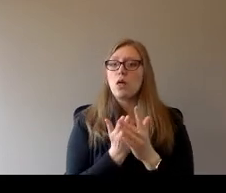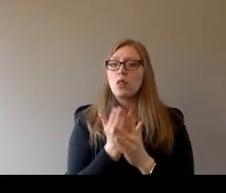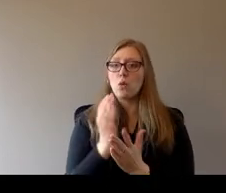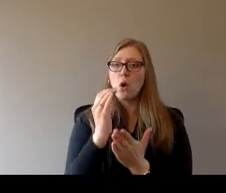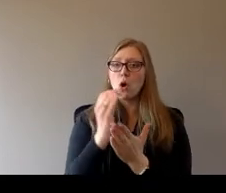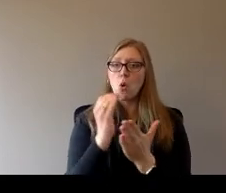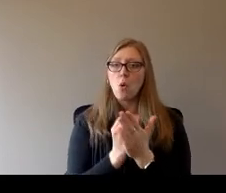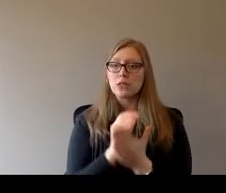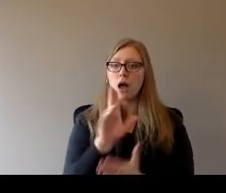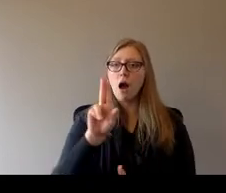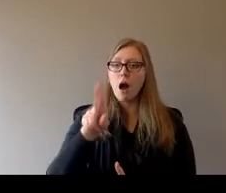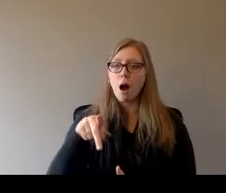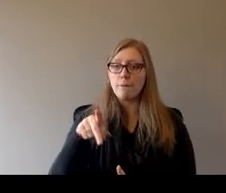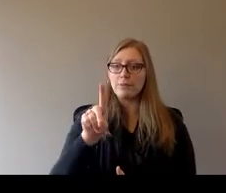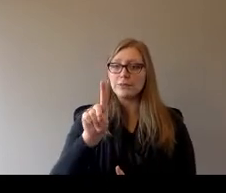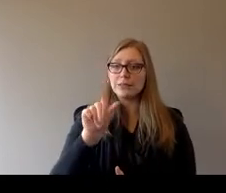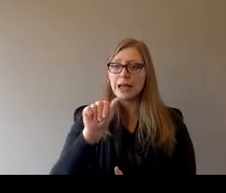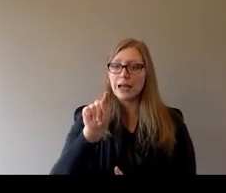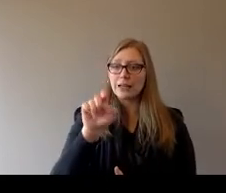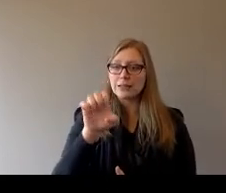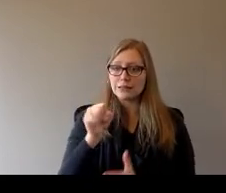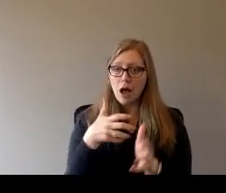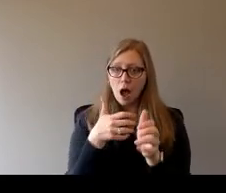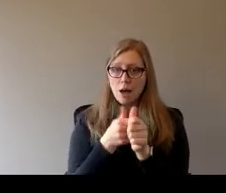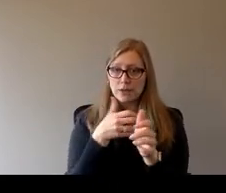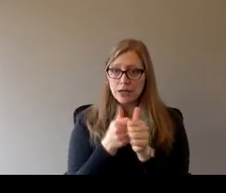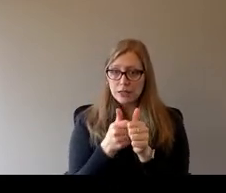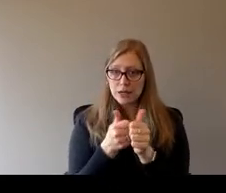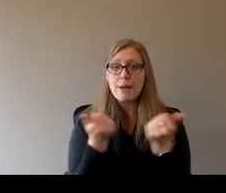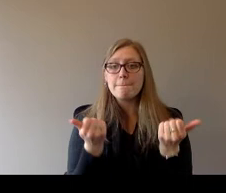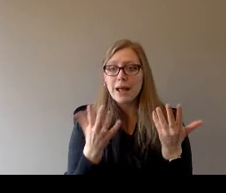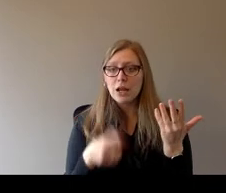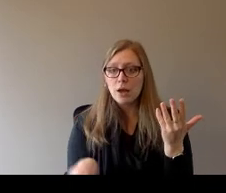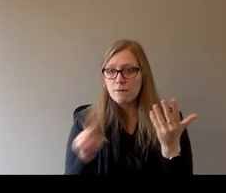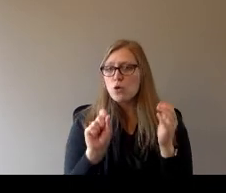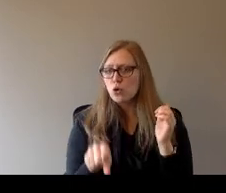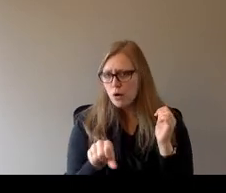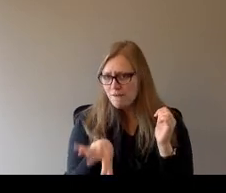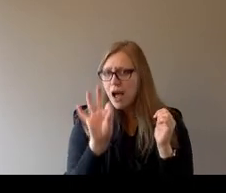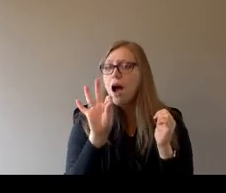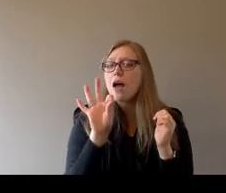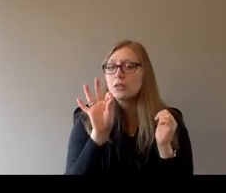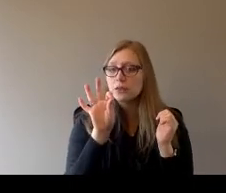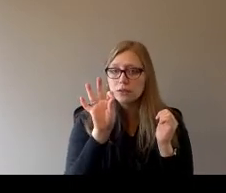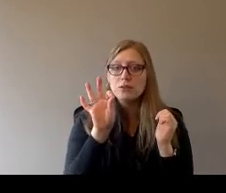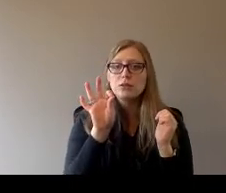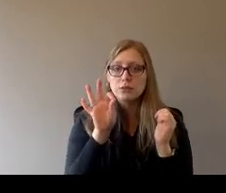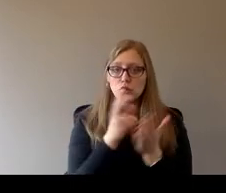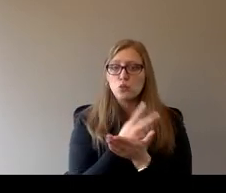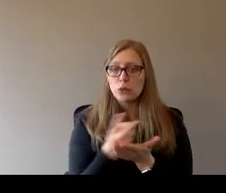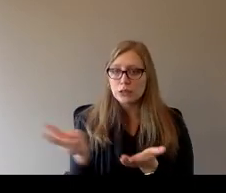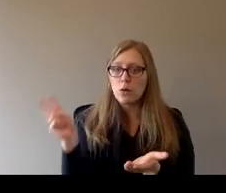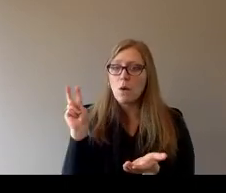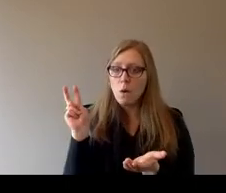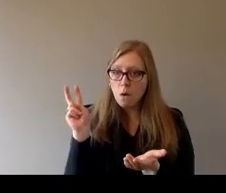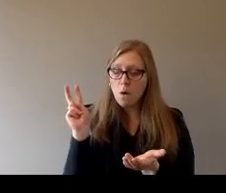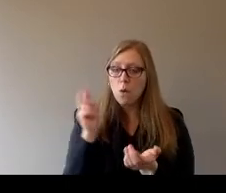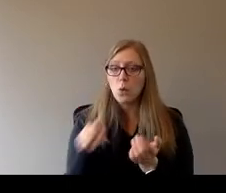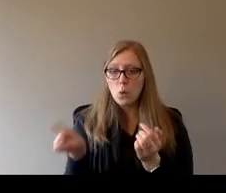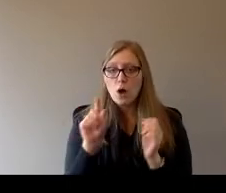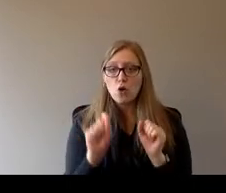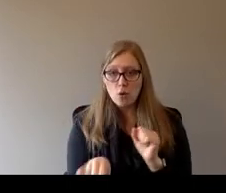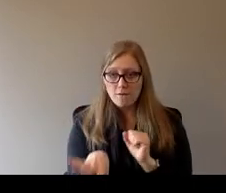So a lot of you were able to locate that 2 weeks ago and it worked pretty slick.